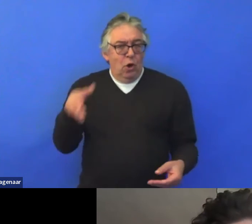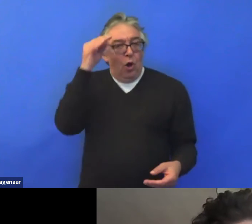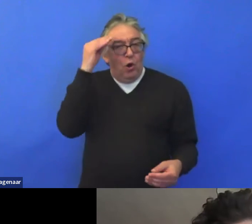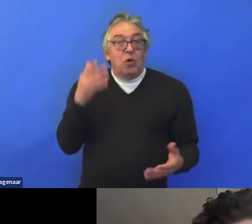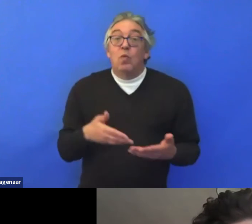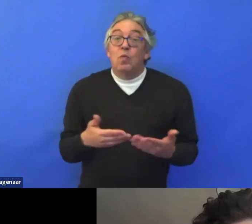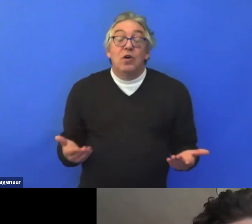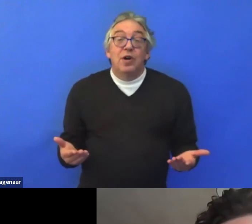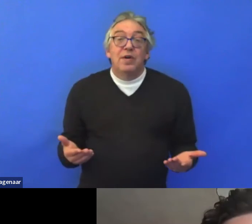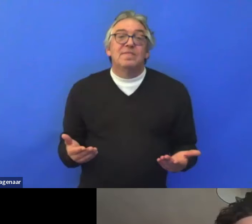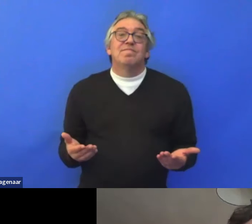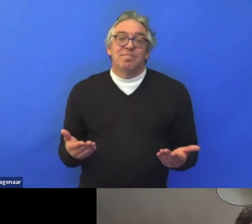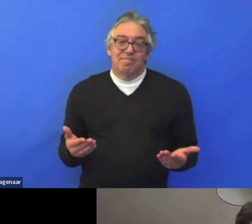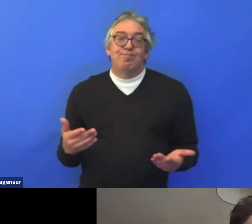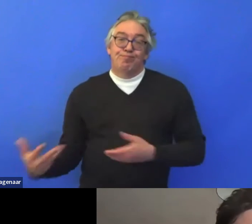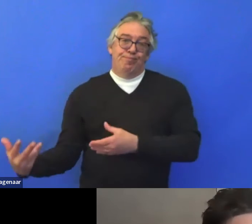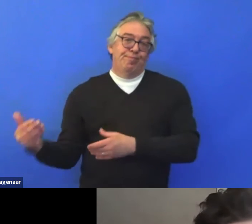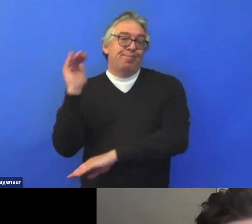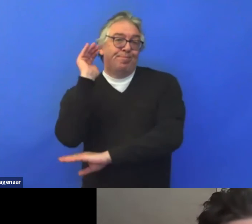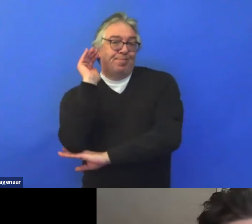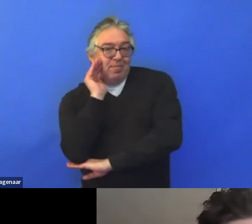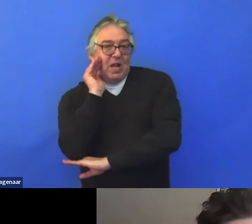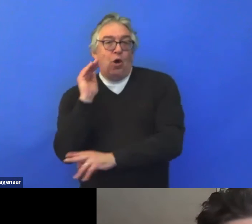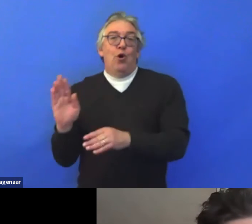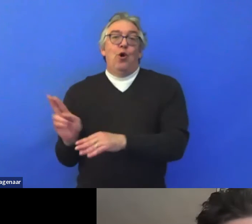by involving users, people with disabilities,